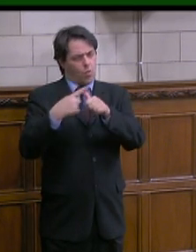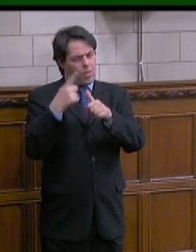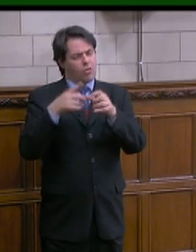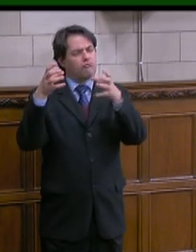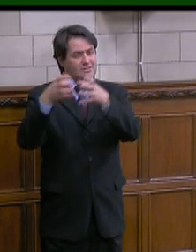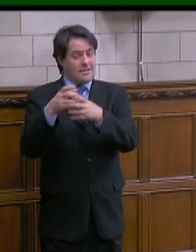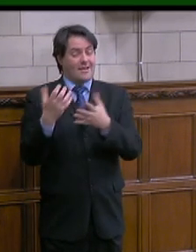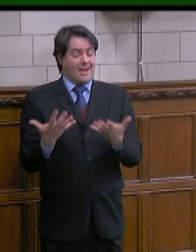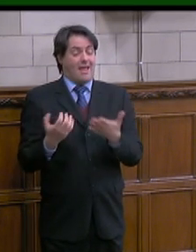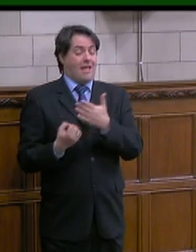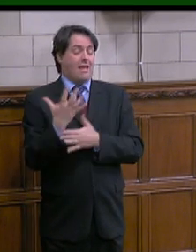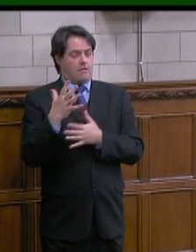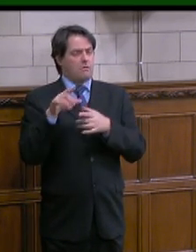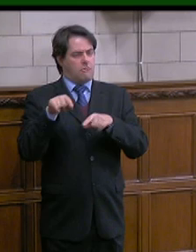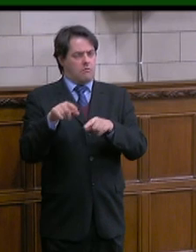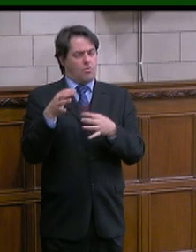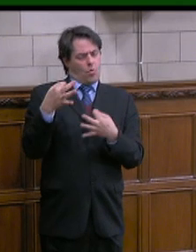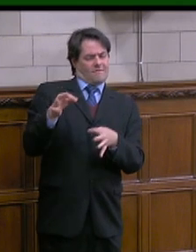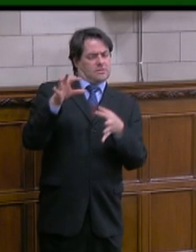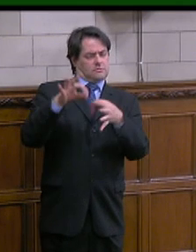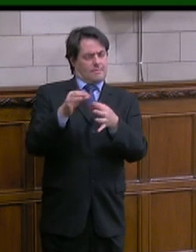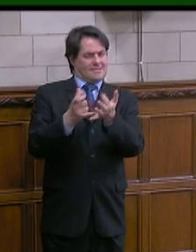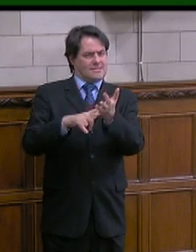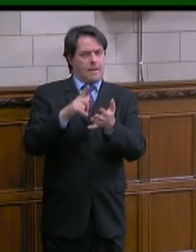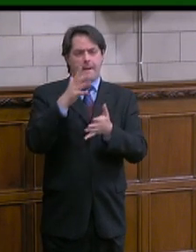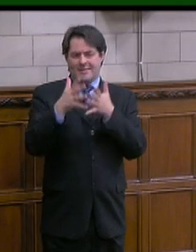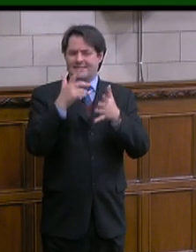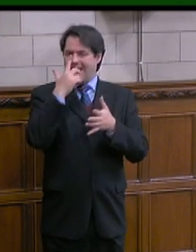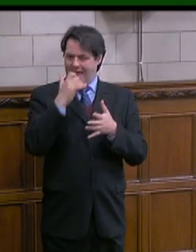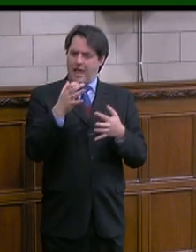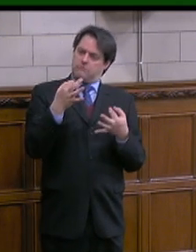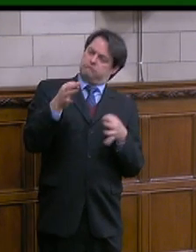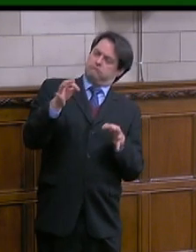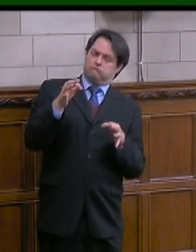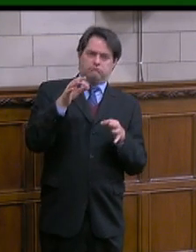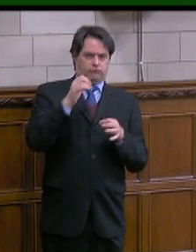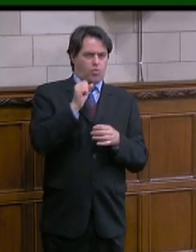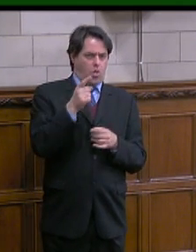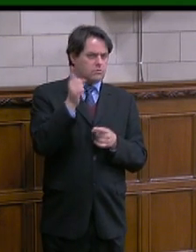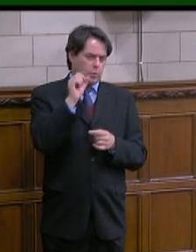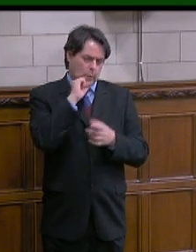BSL, so there will be certification in Scotland.